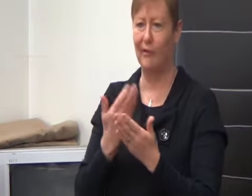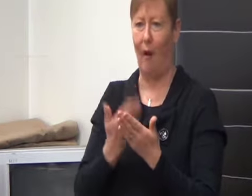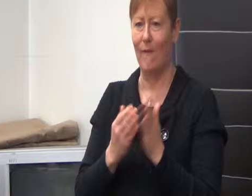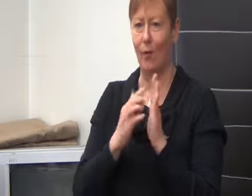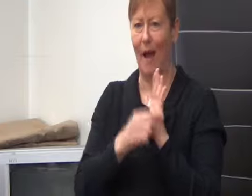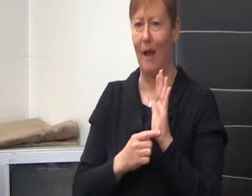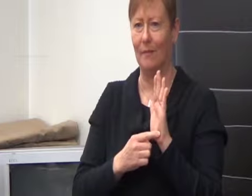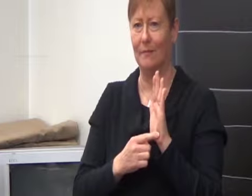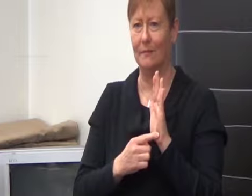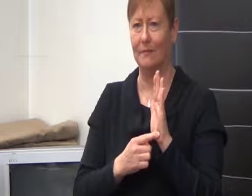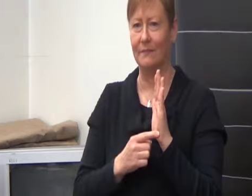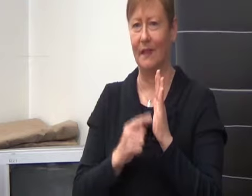into the palm of the hand.